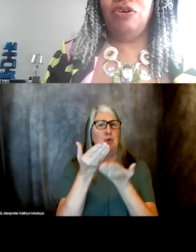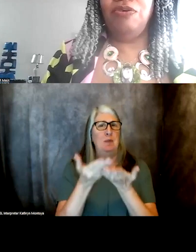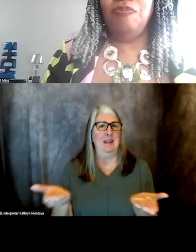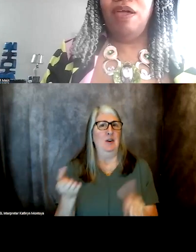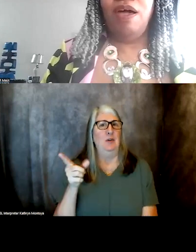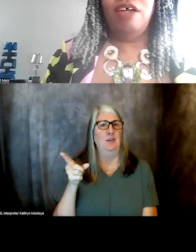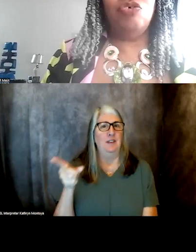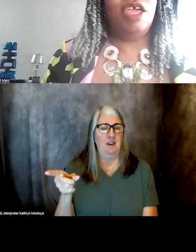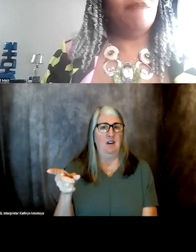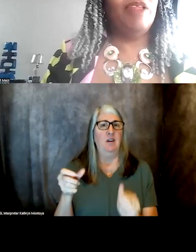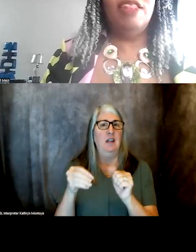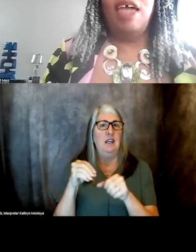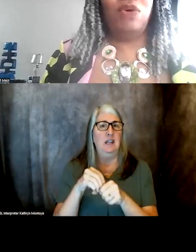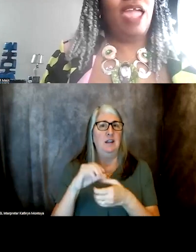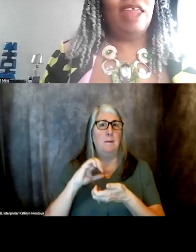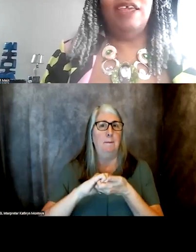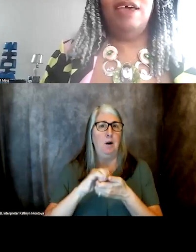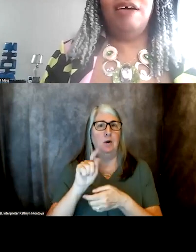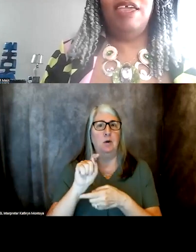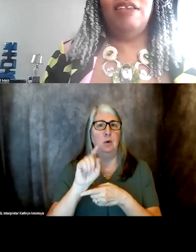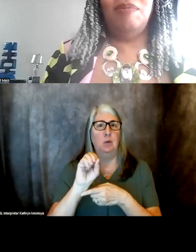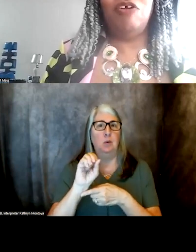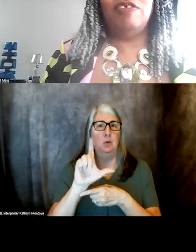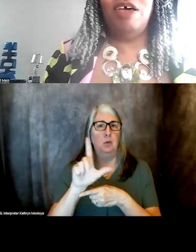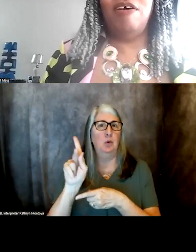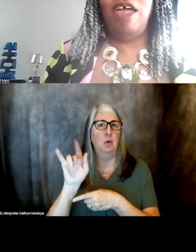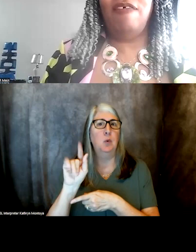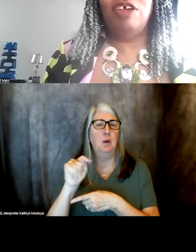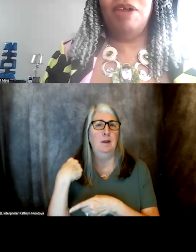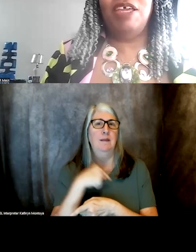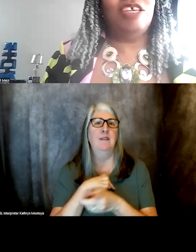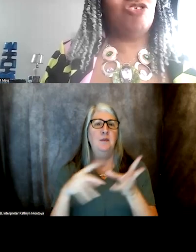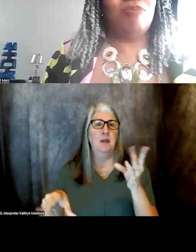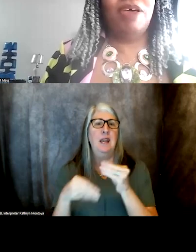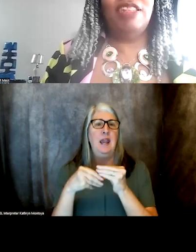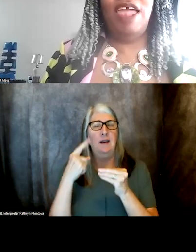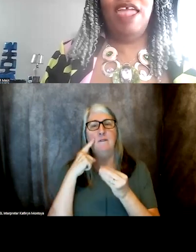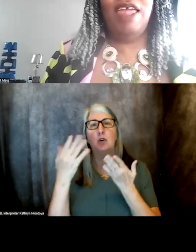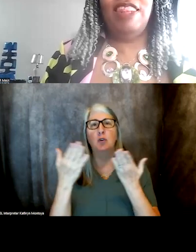PARTNER TOOLKIT THAT WE ADDED FOR THE SERVICE OF AFRICAN AMERICAN HISTORY MONTH.